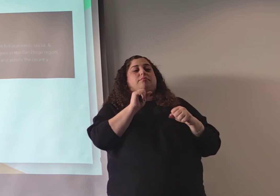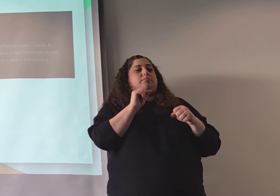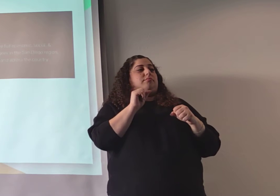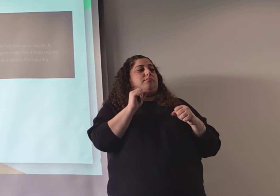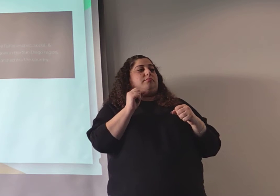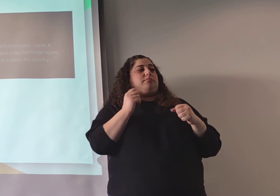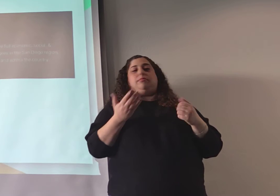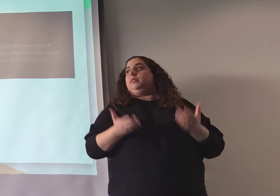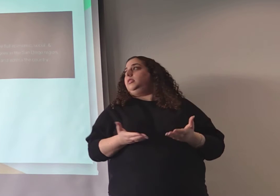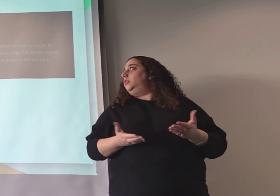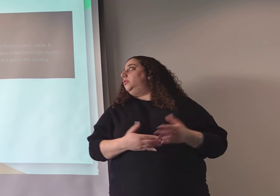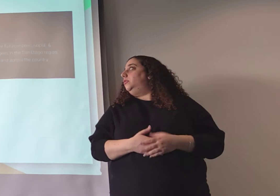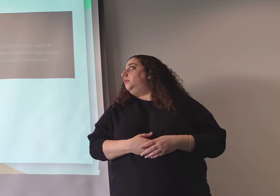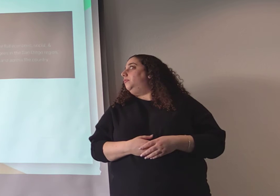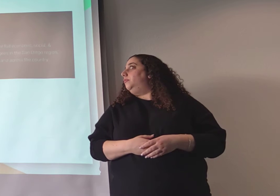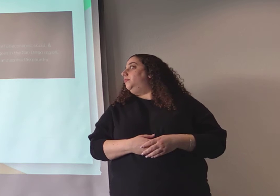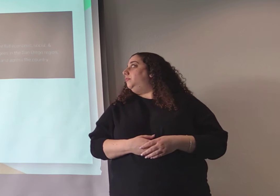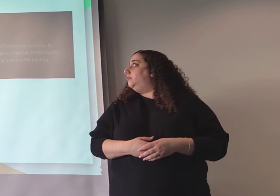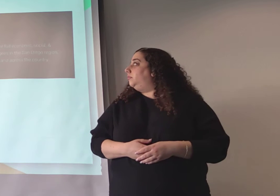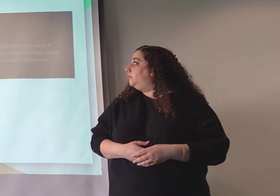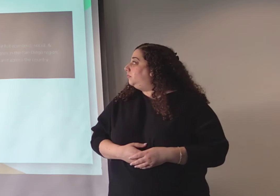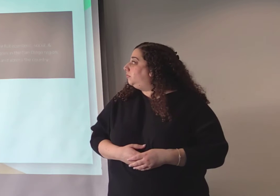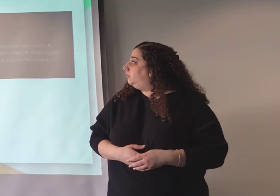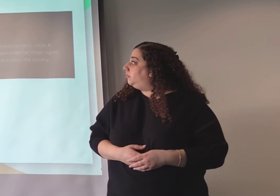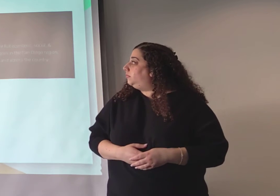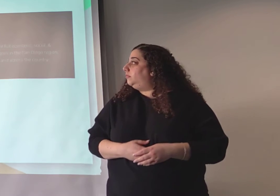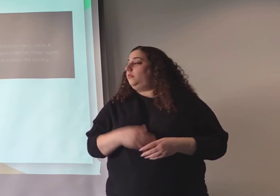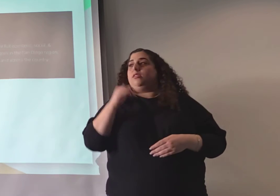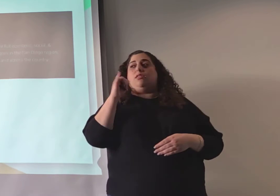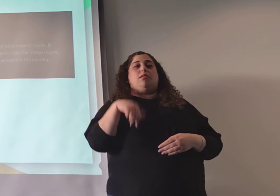and throughout California and across the country.